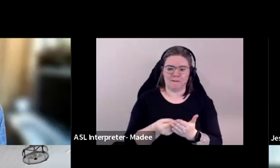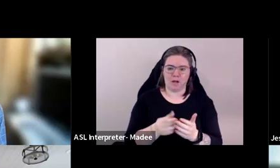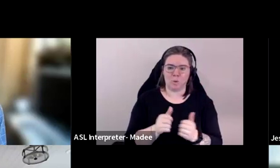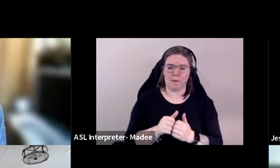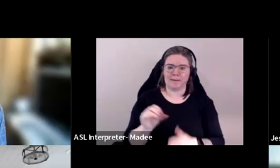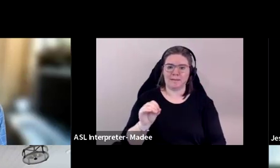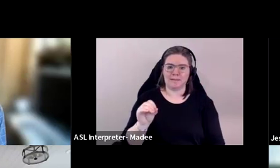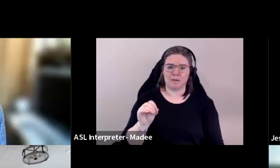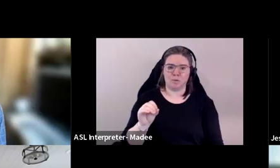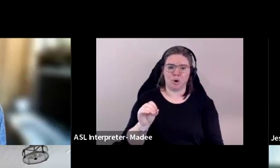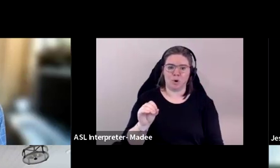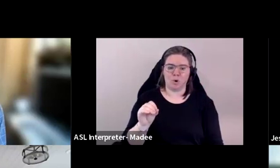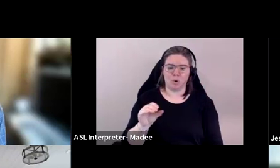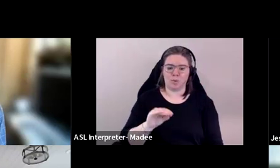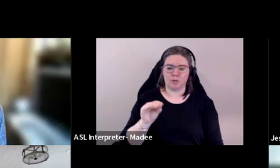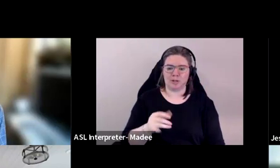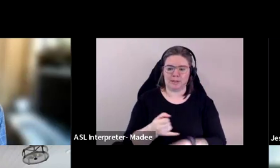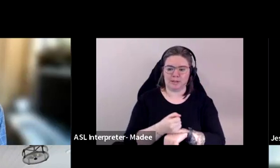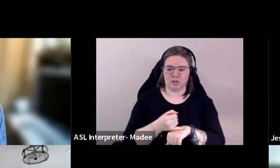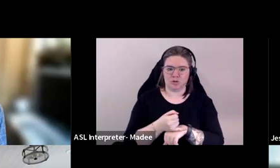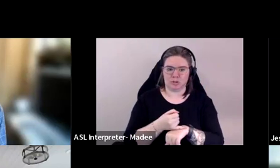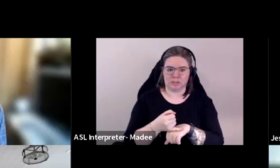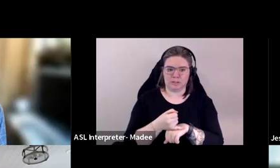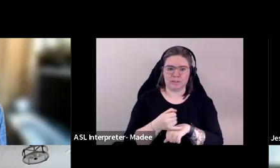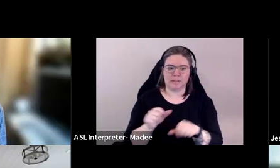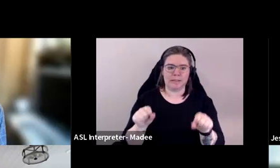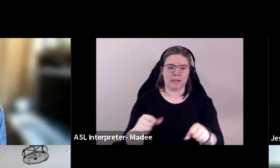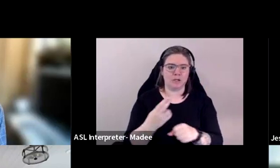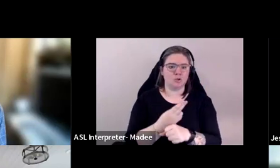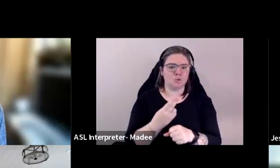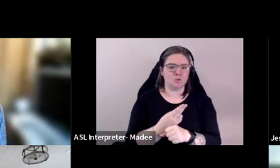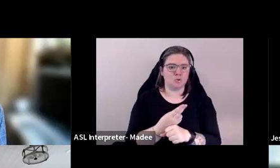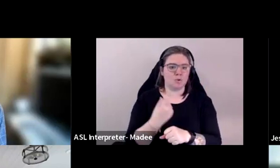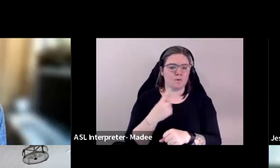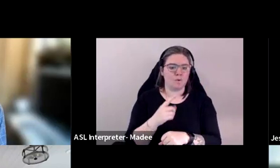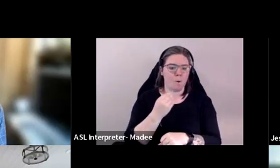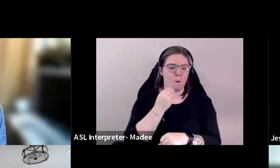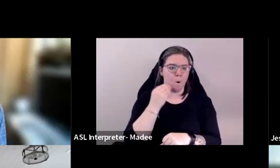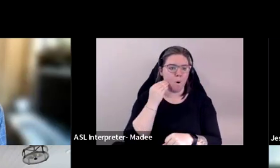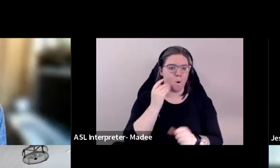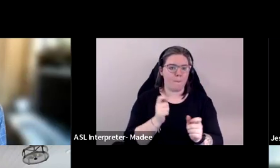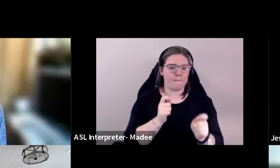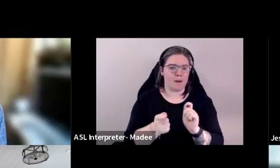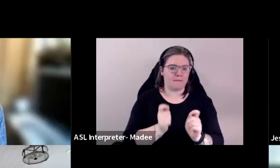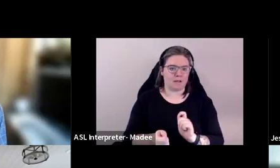That people could avail themselves of for home modifications. And then